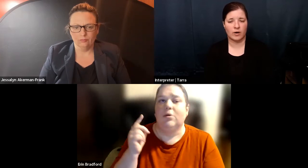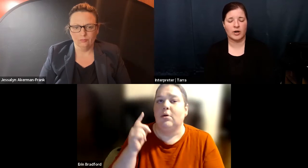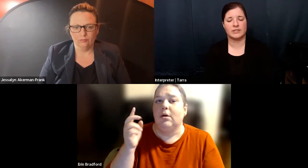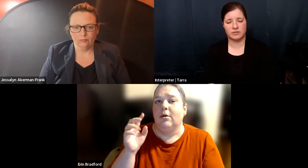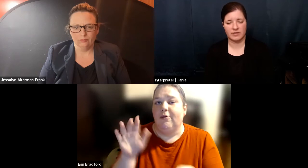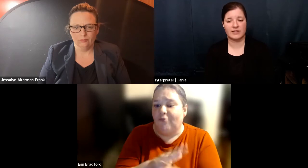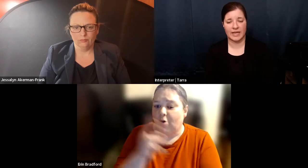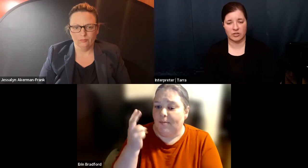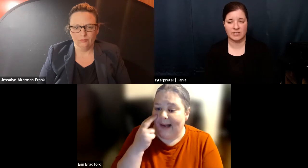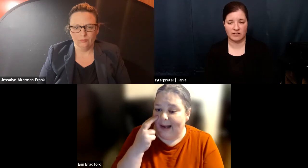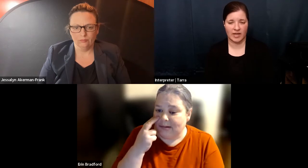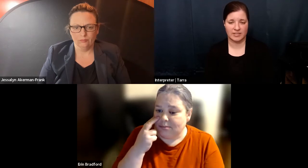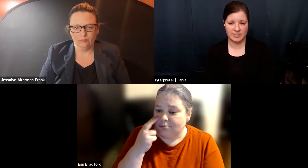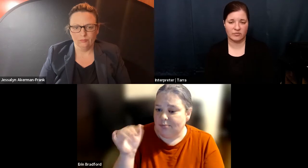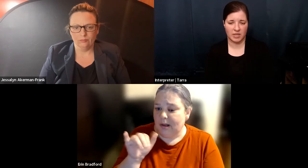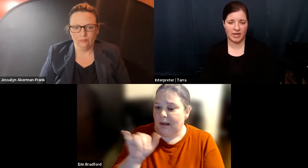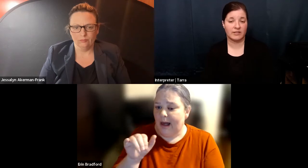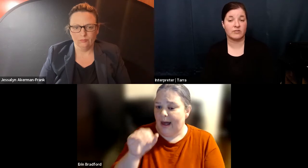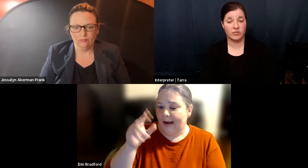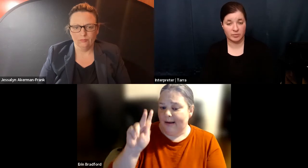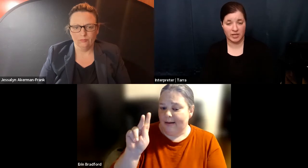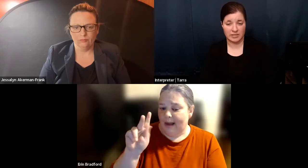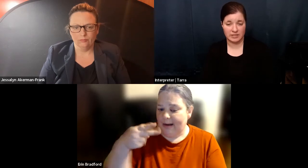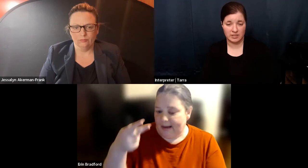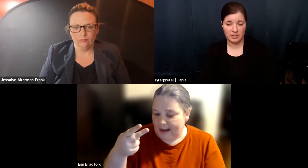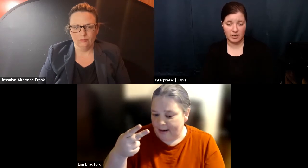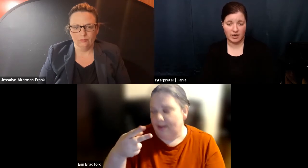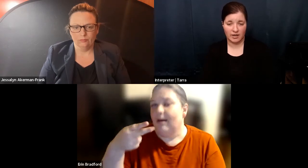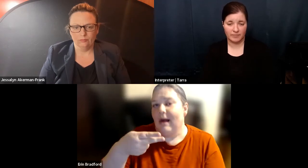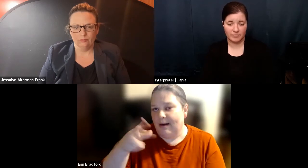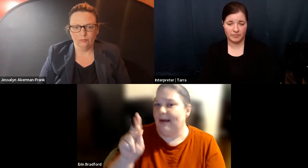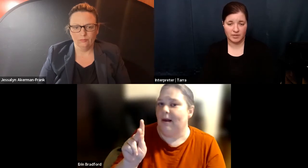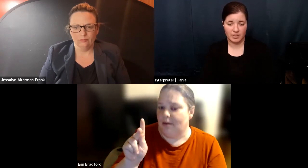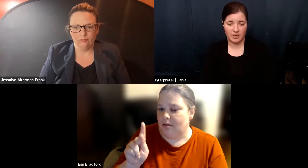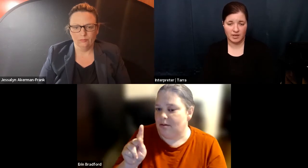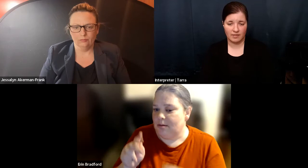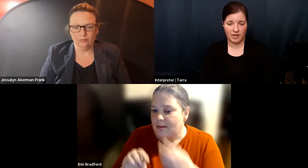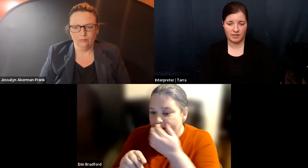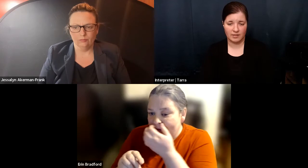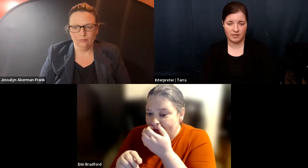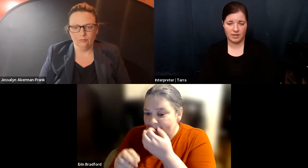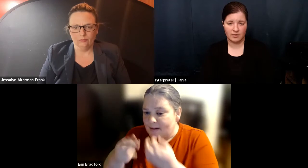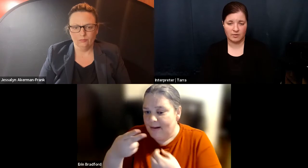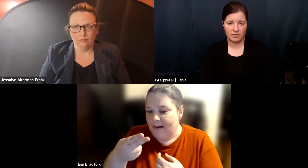And then as I -- I grew up deaf but I didn't know that I was having a vision loss.